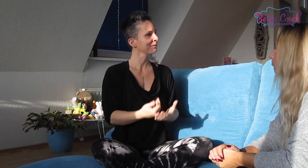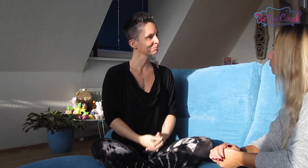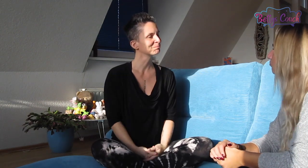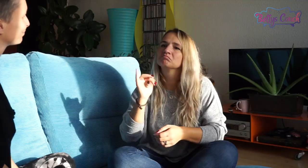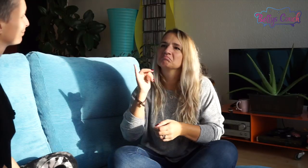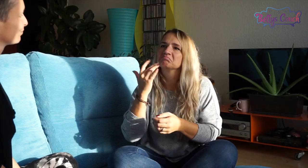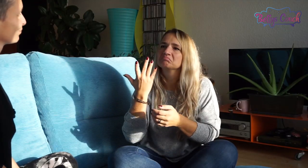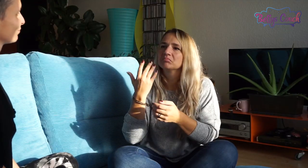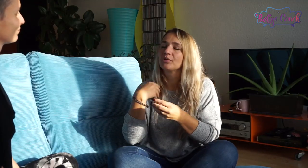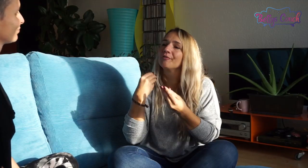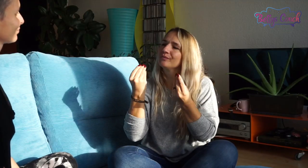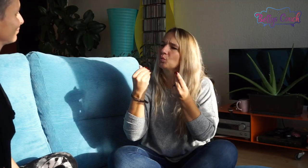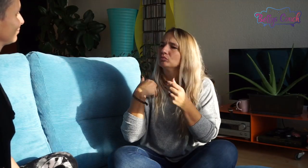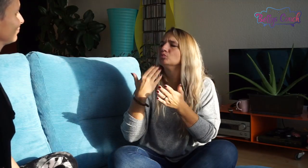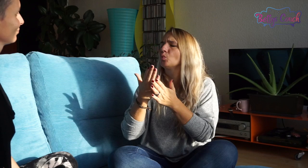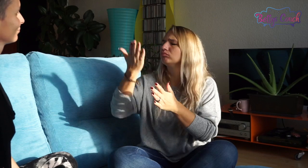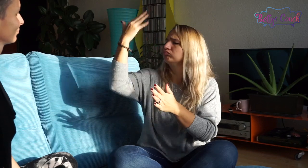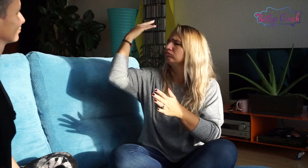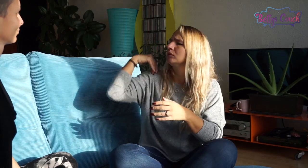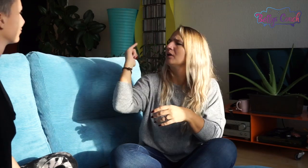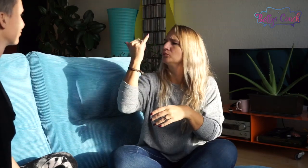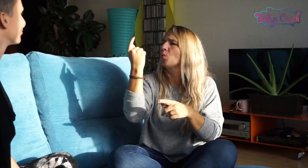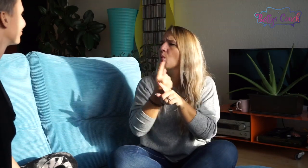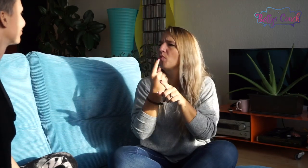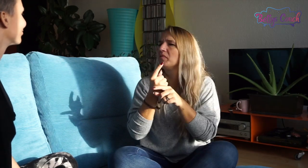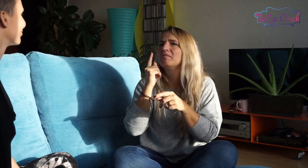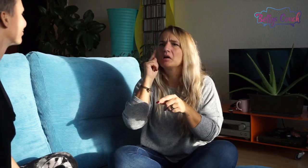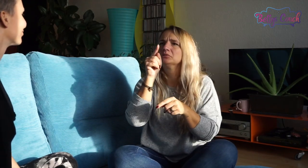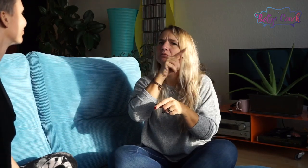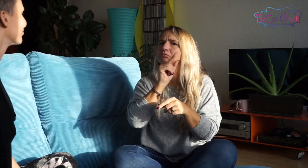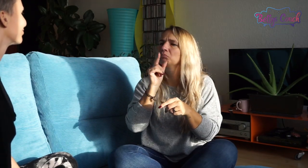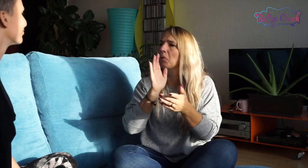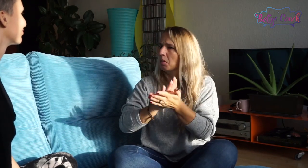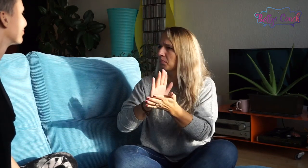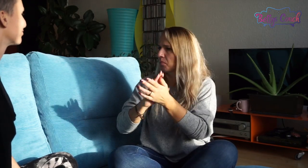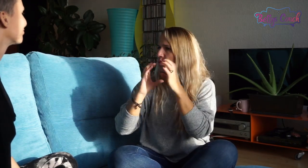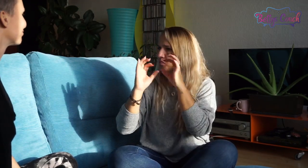From my previous trips, I know that communication has worked so far.